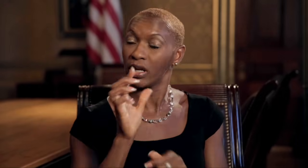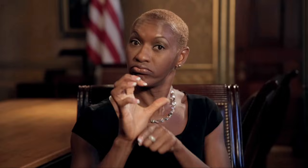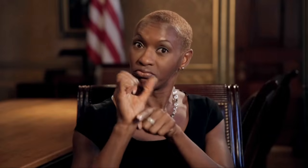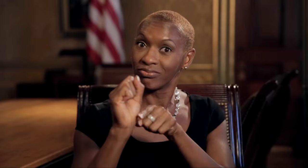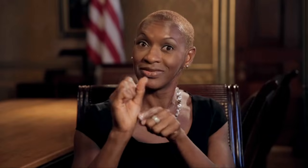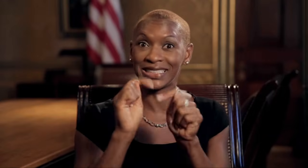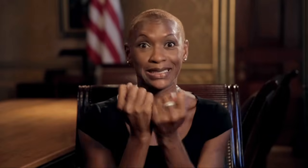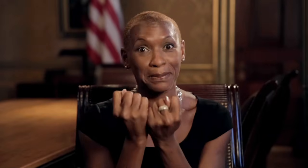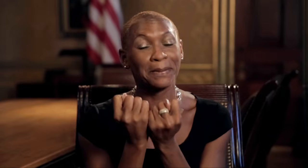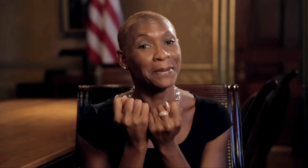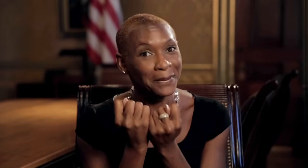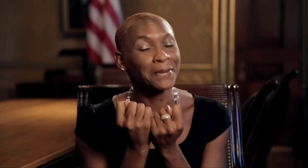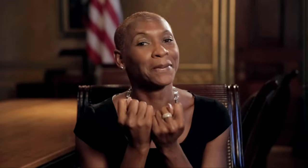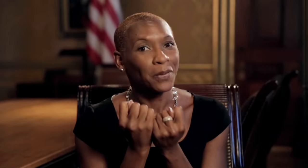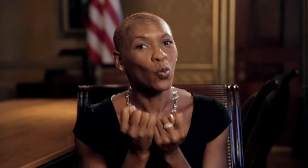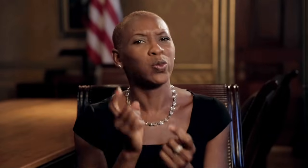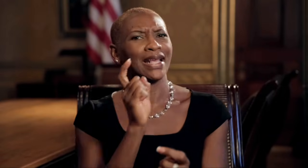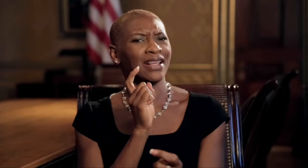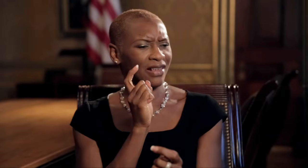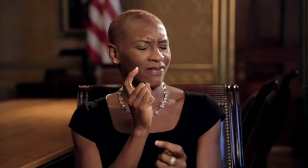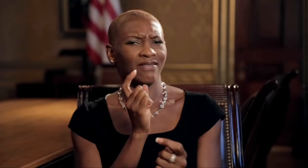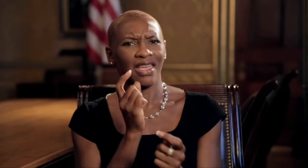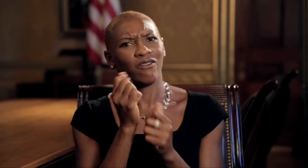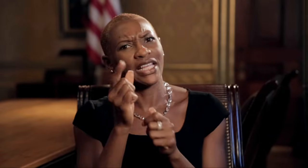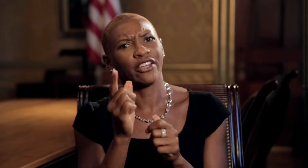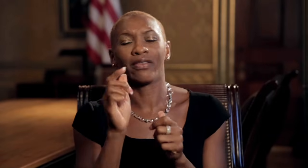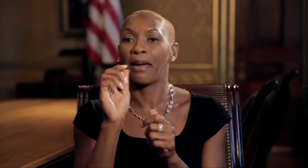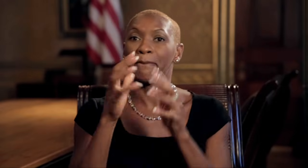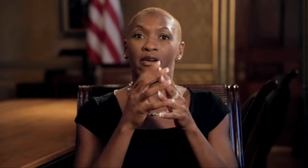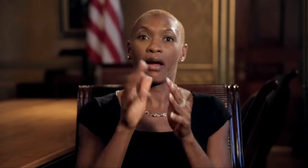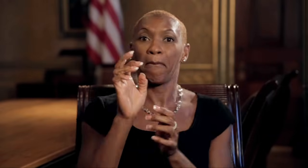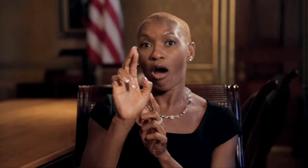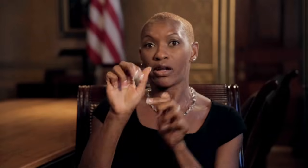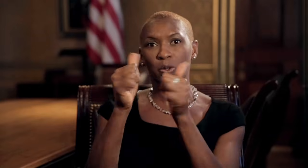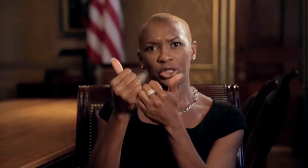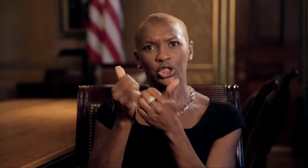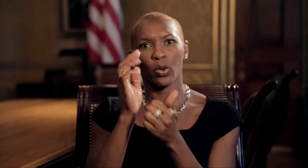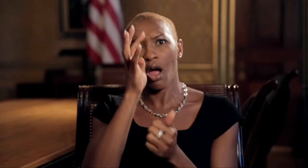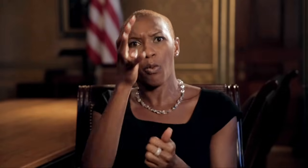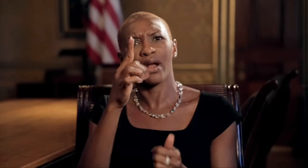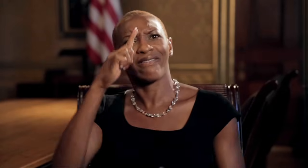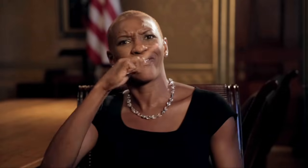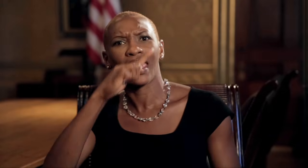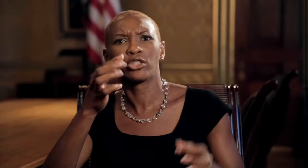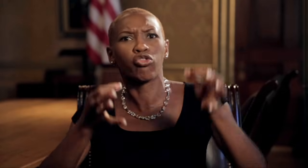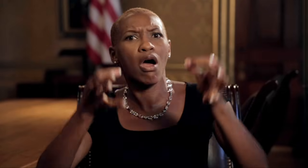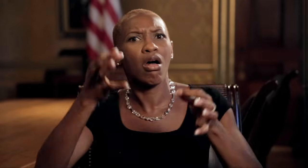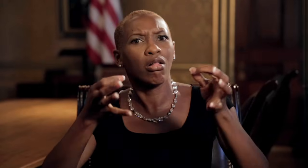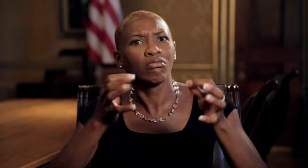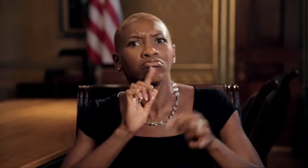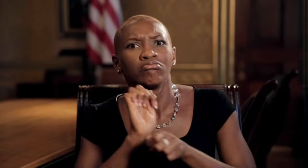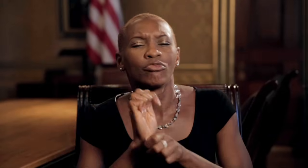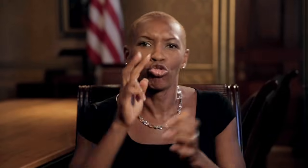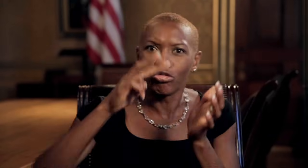We were an awesome team. Every year, the American Bar Association would come up with a "fake" trial,